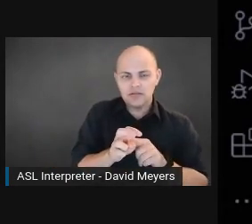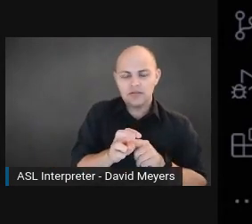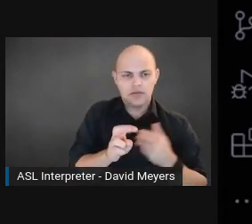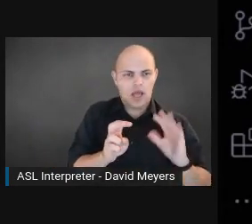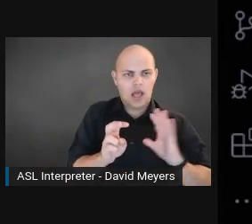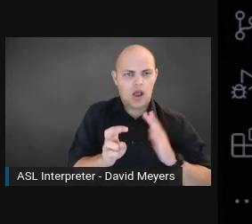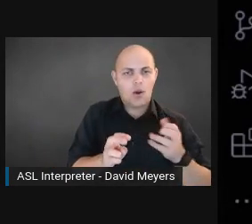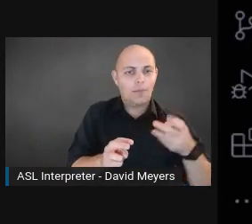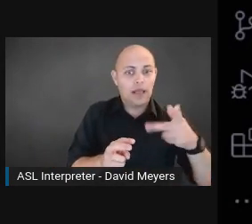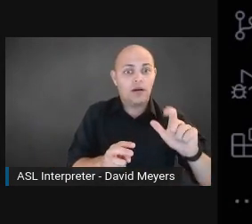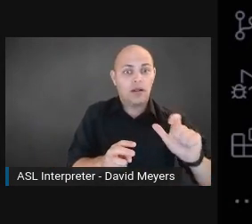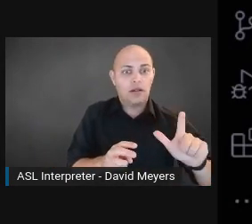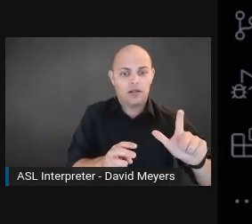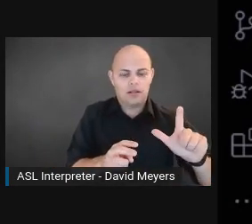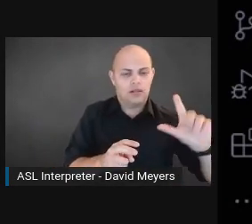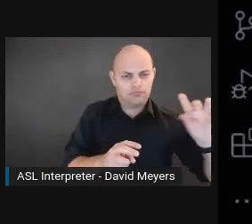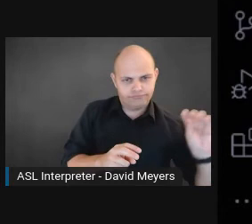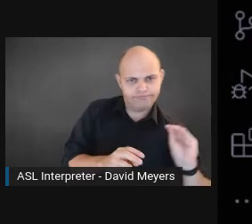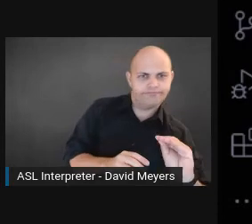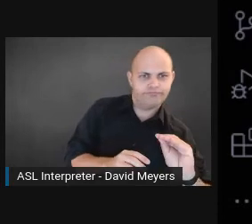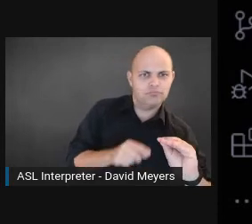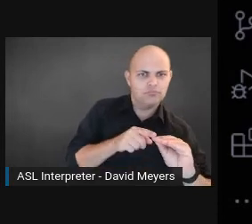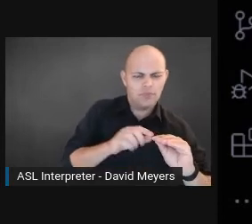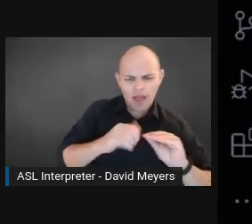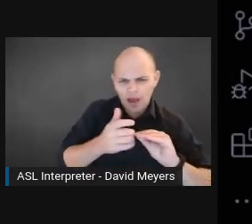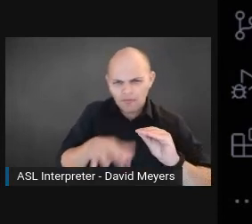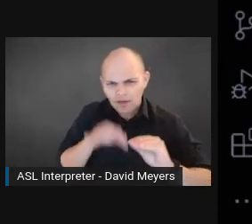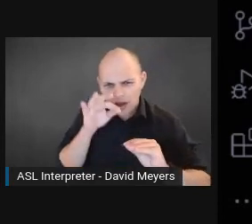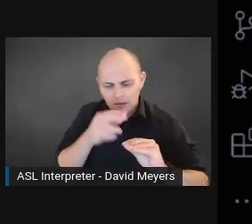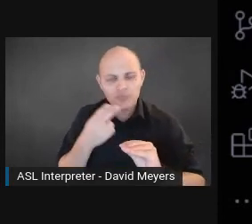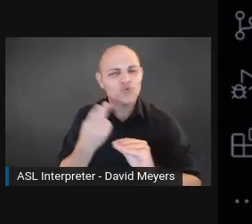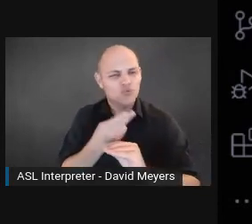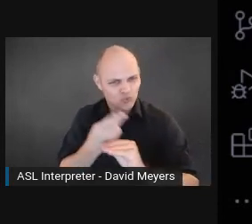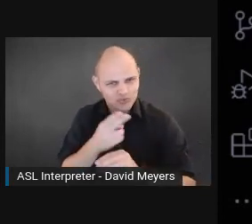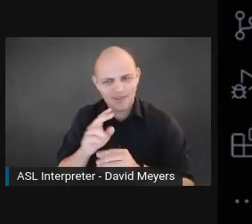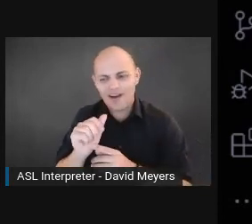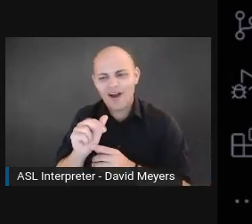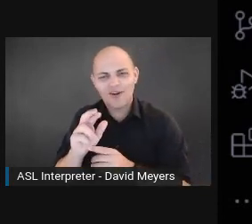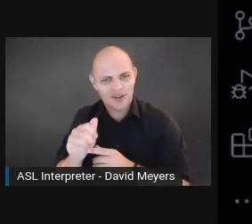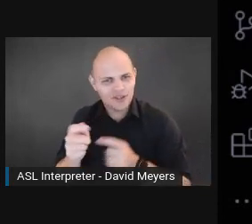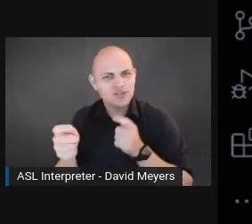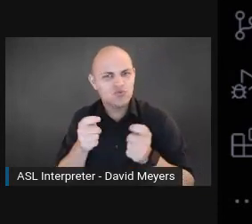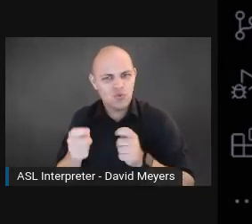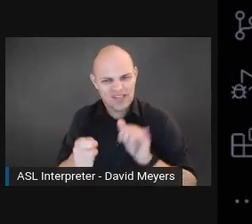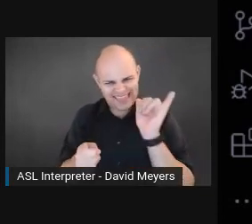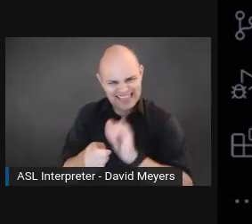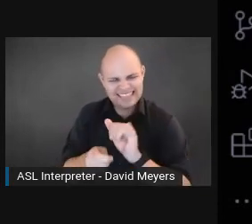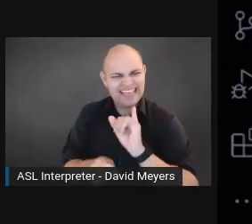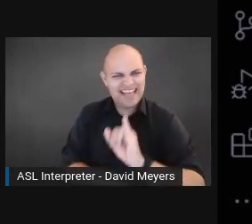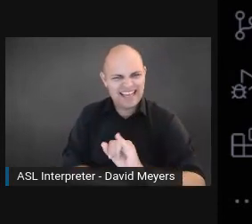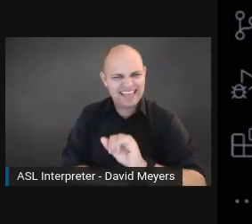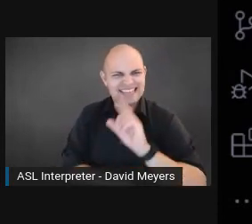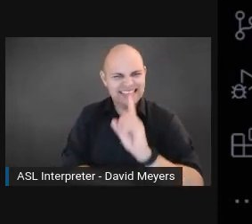We’re able to find our panel because we’re using ARIA controls. Remember that is an id and it is the id of our panel.